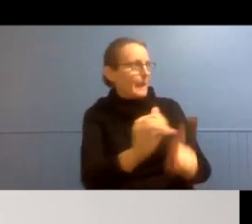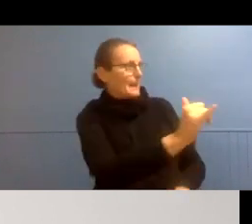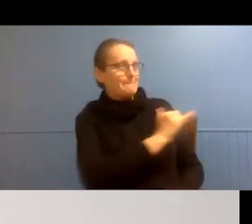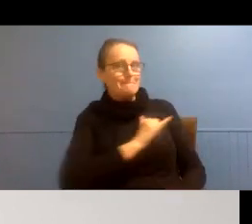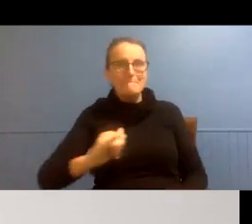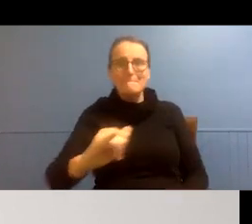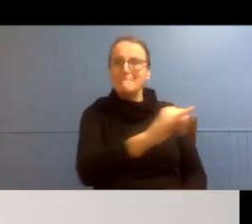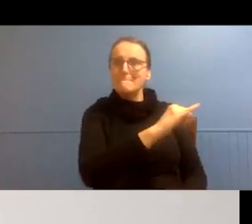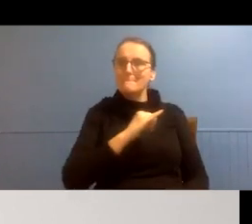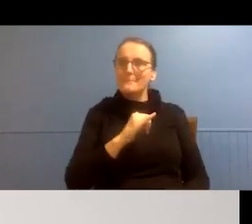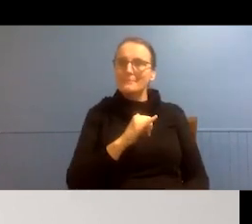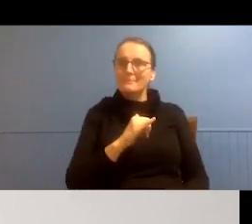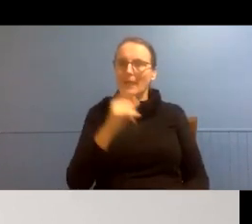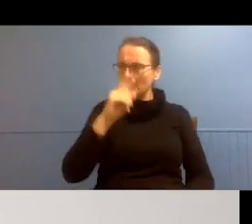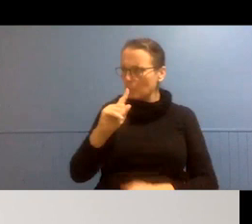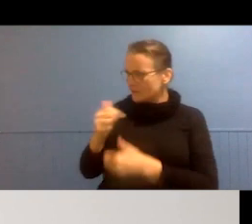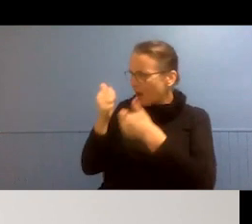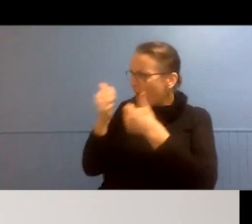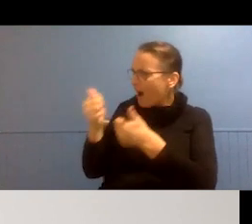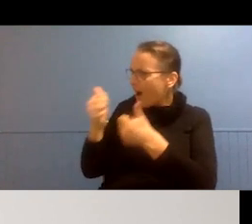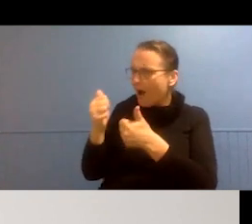at us and say, "That's great what you're doing because it shows you're